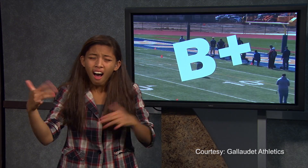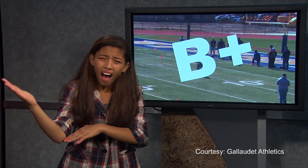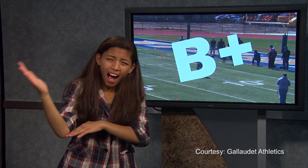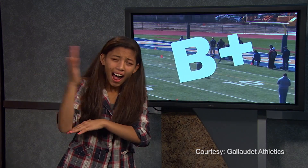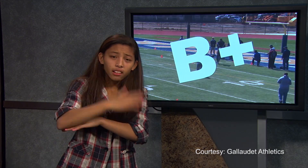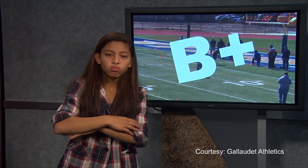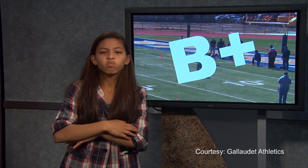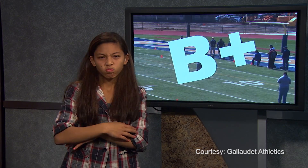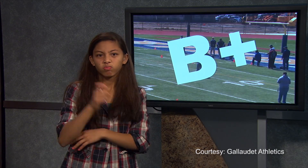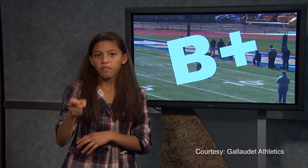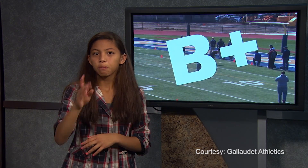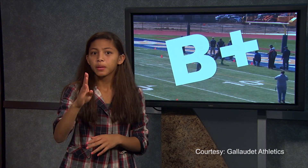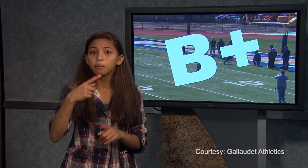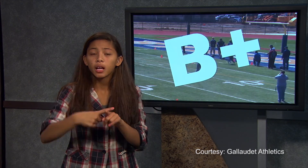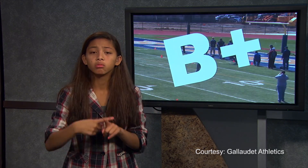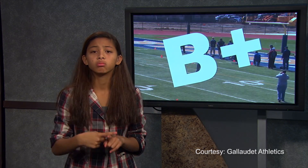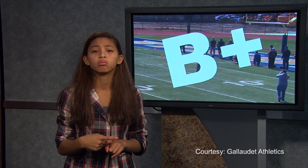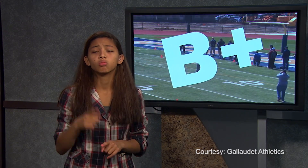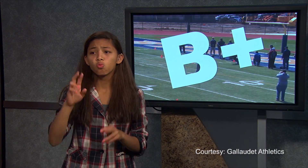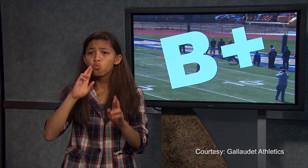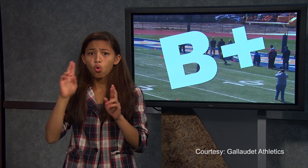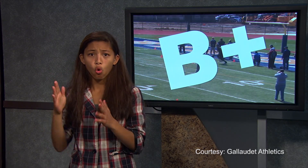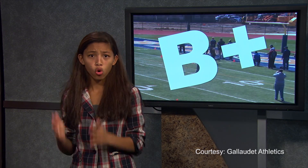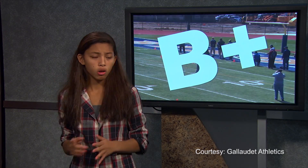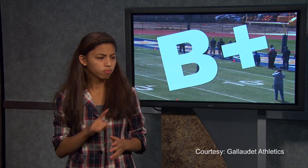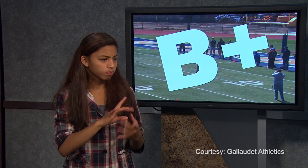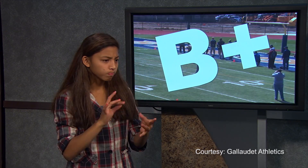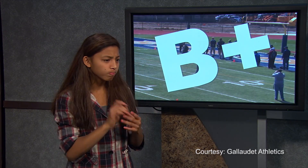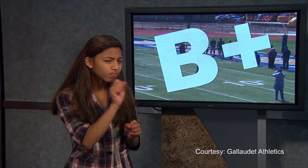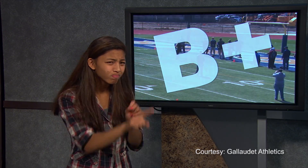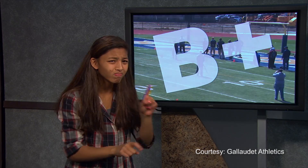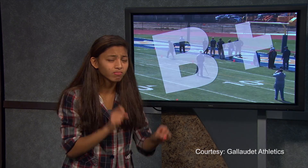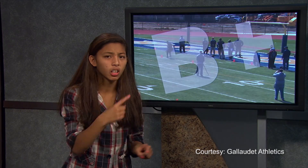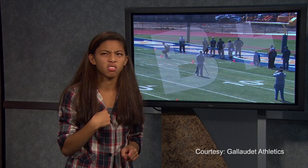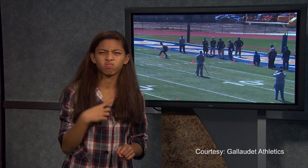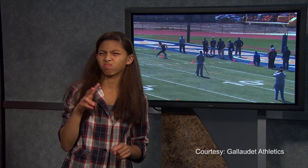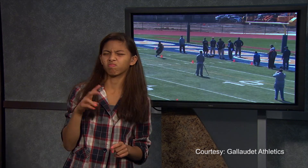RATING. HE TOLD REPORTERS HIS PERFORMANCE WAS NOT UP TO THE STANDARDS HE USUALLY PUTS